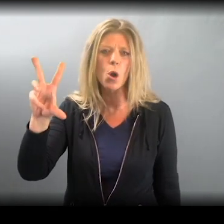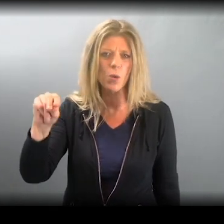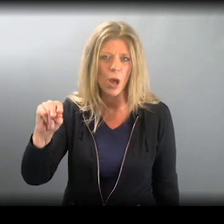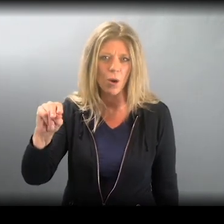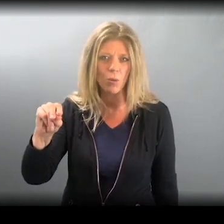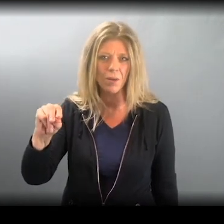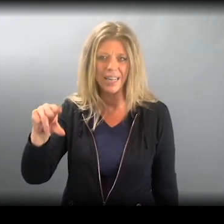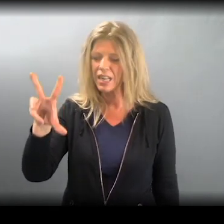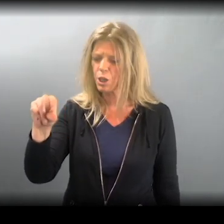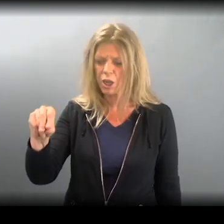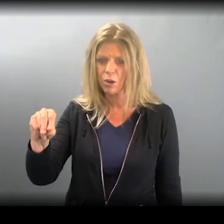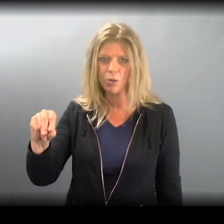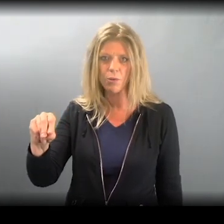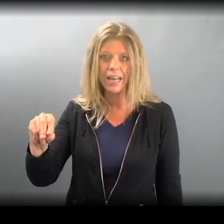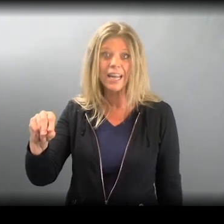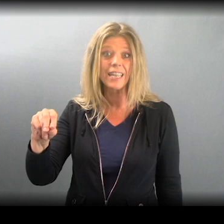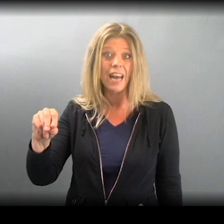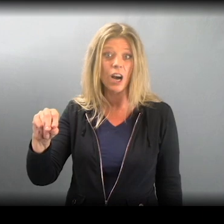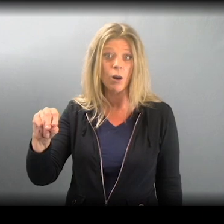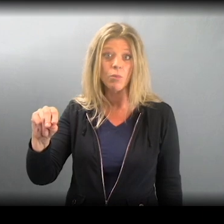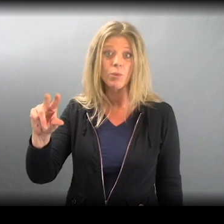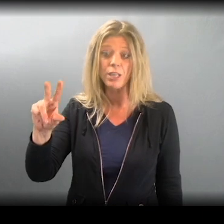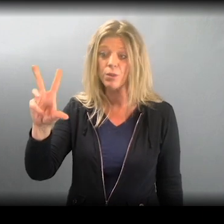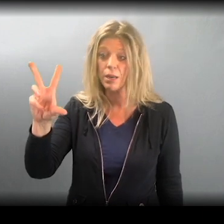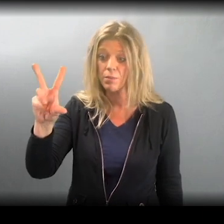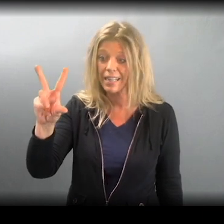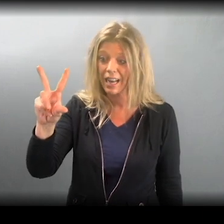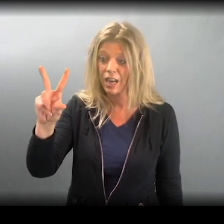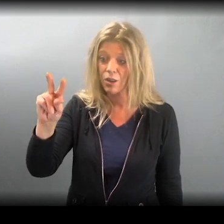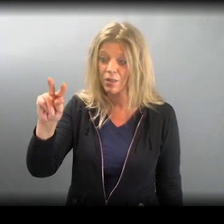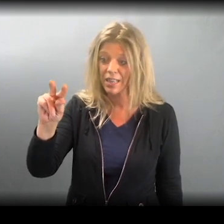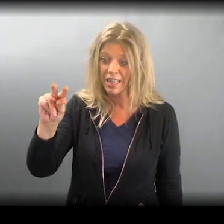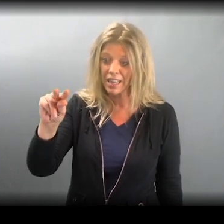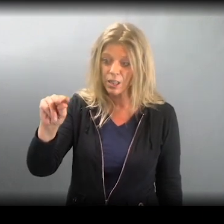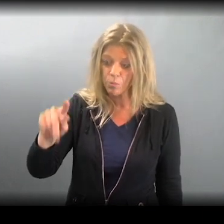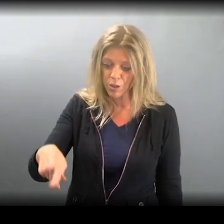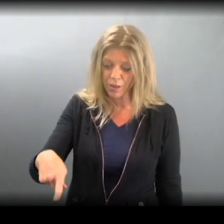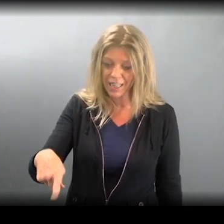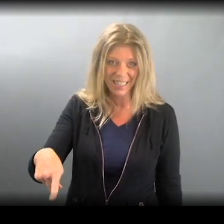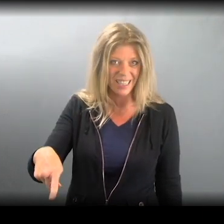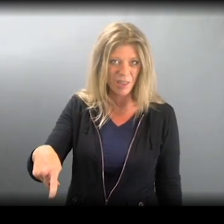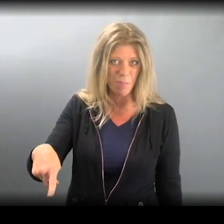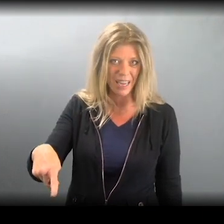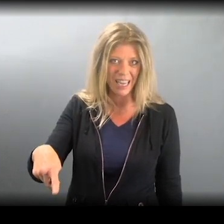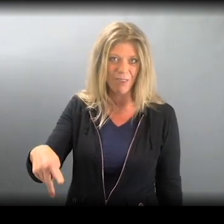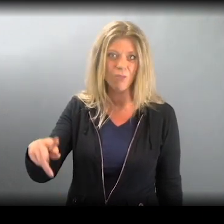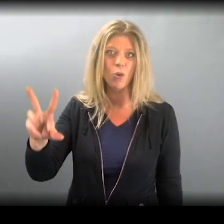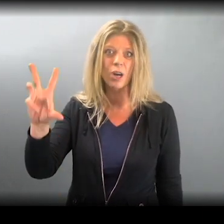NO Now, when you come down turn it into a P for